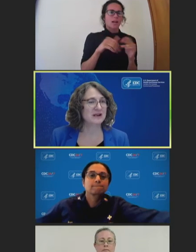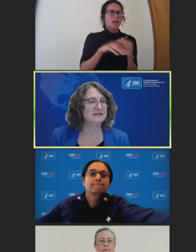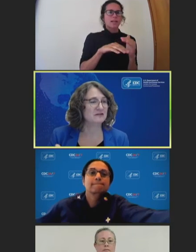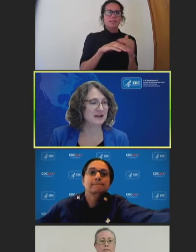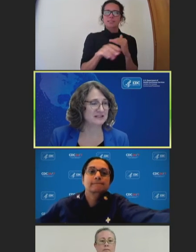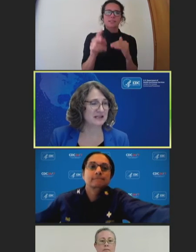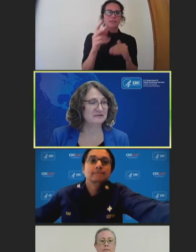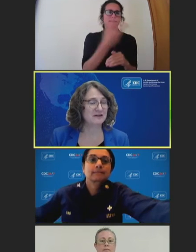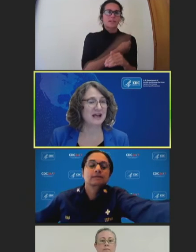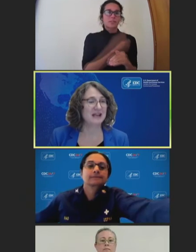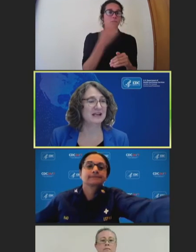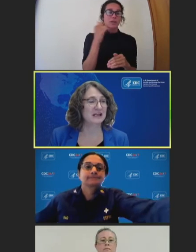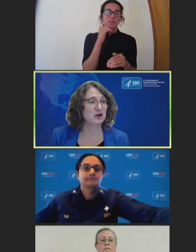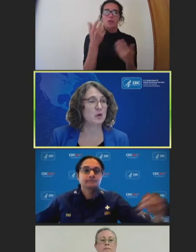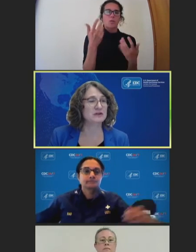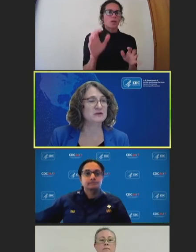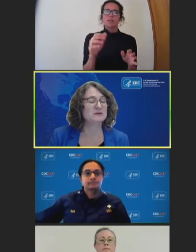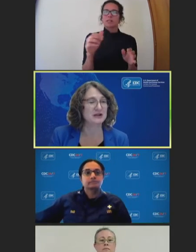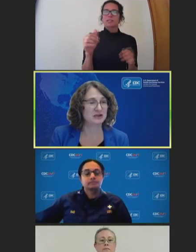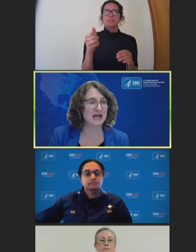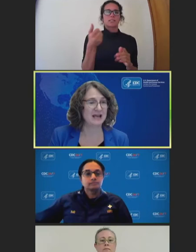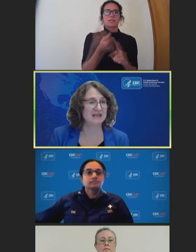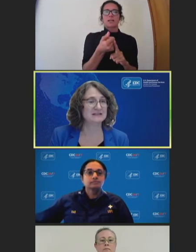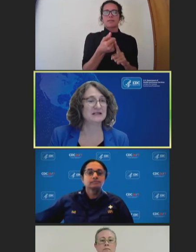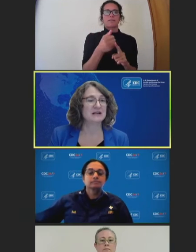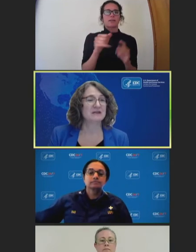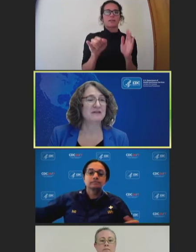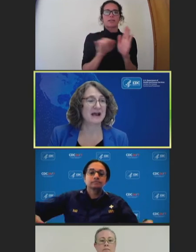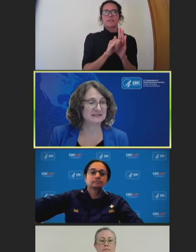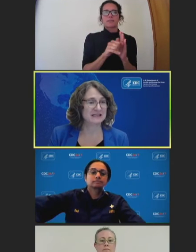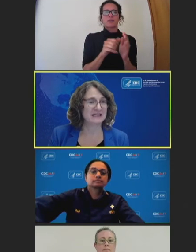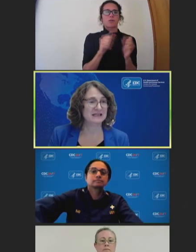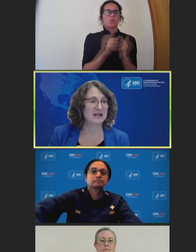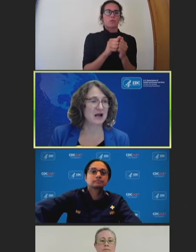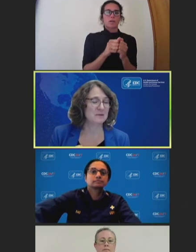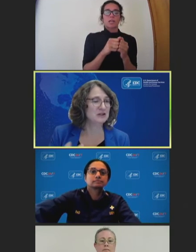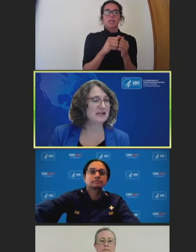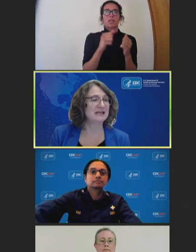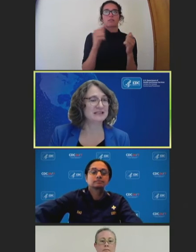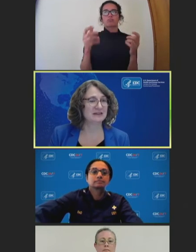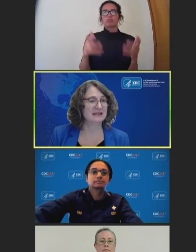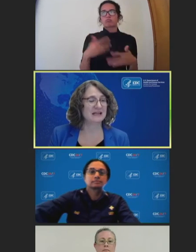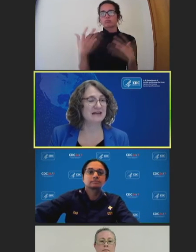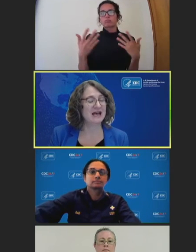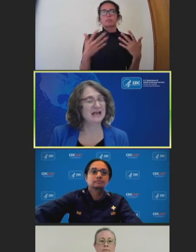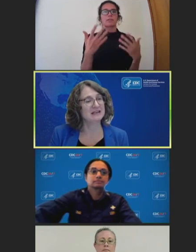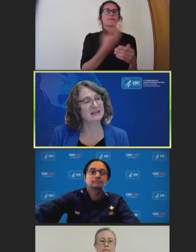want to self-identify going to specialized vaccine clinics and things like that. And